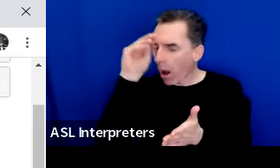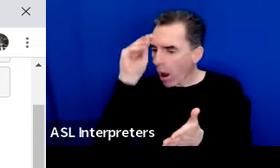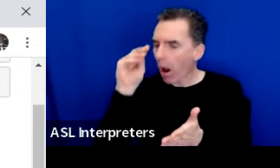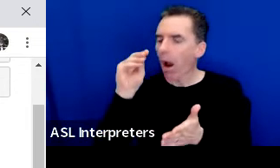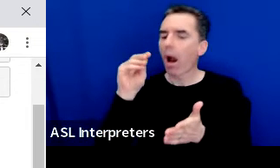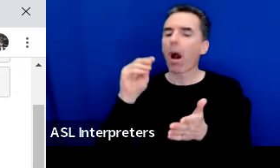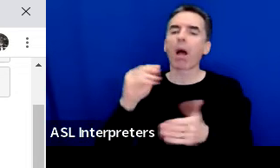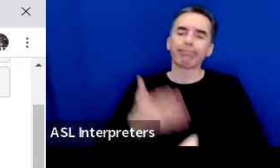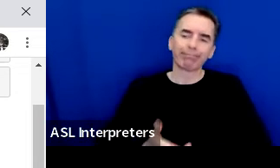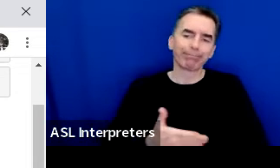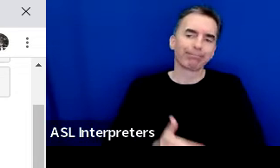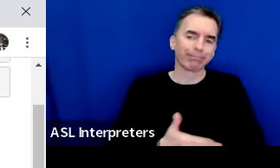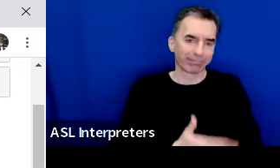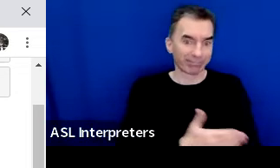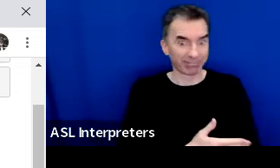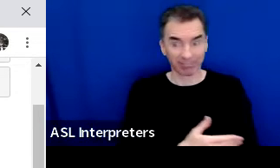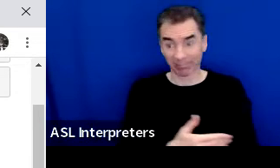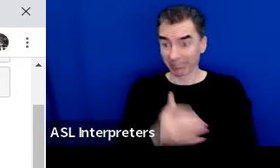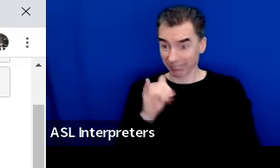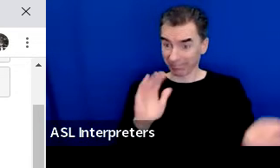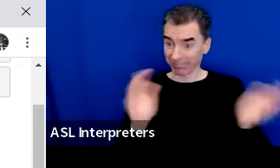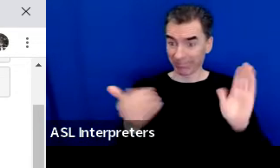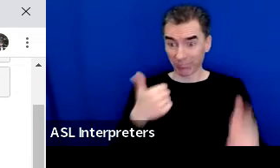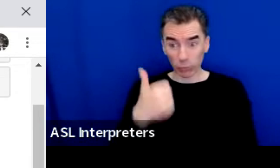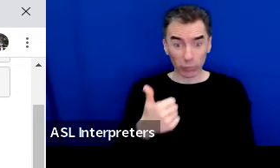And, you know, if we grade by hand, that doesn't happen